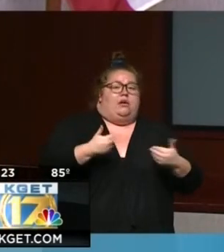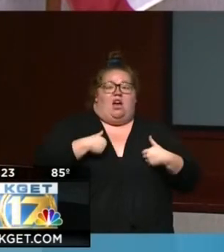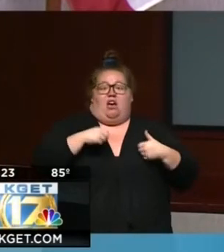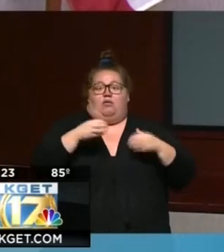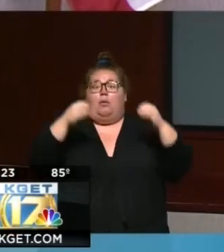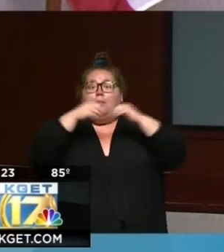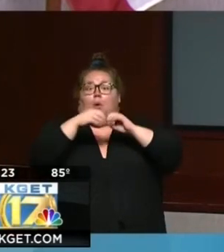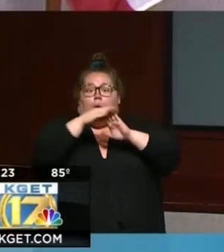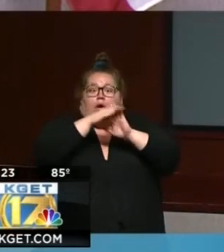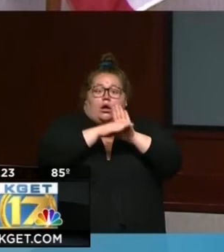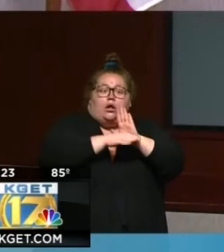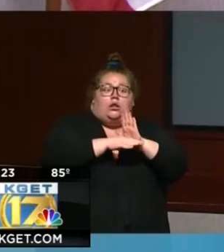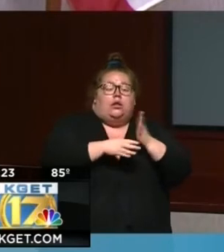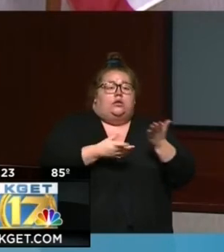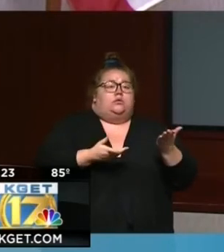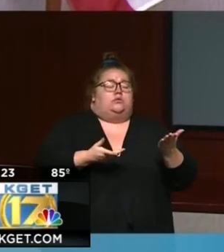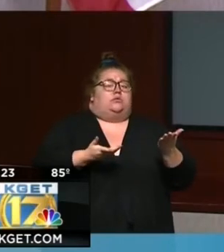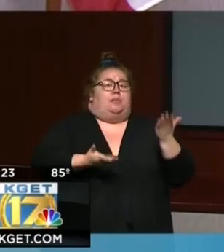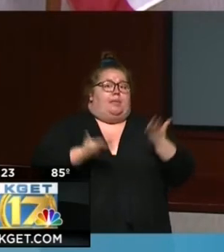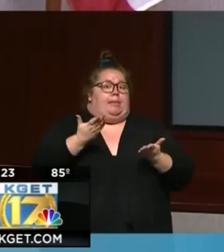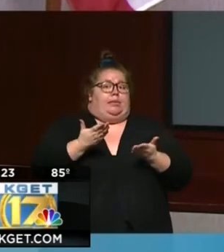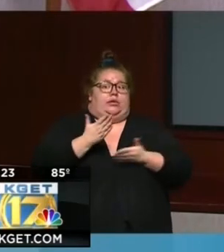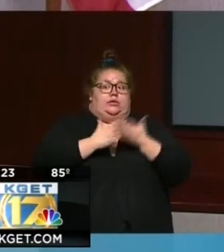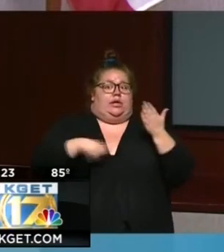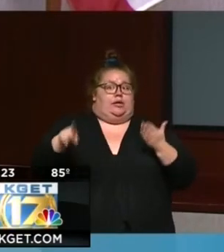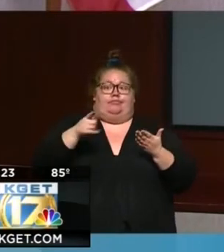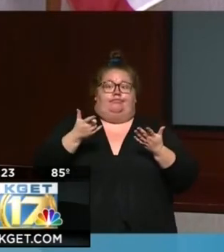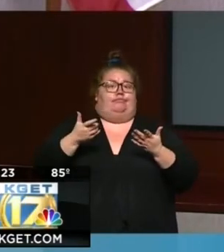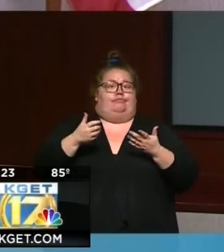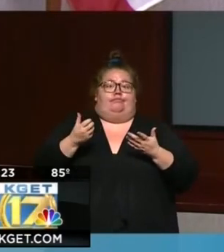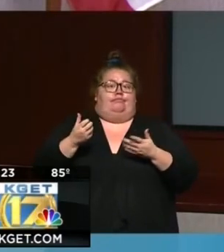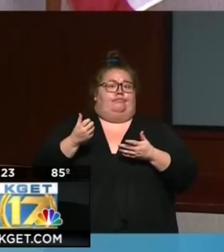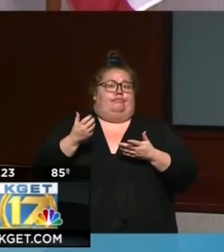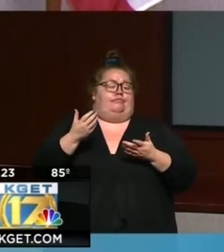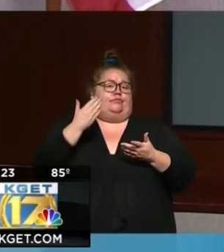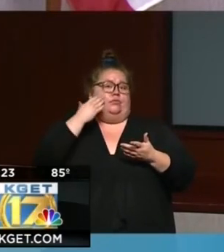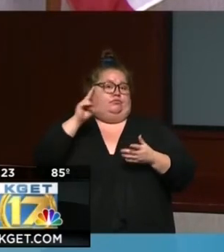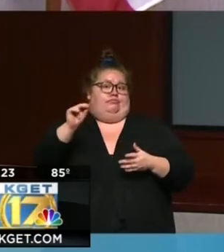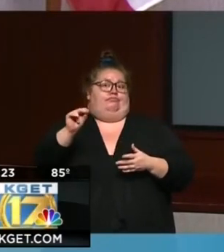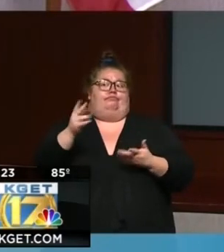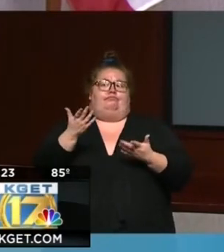DETERMINATION ON -- ON WHO MAY RESUME REOPENING WITH ADAPTATIONS AND UNDER